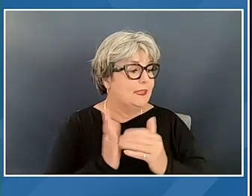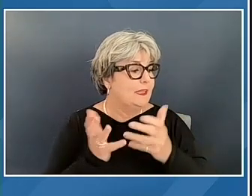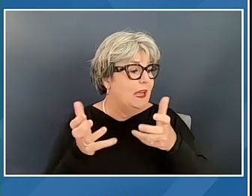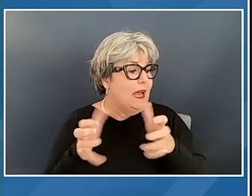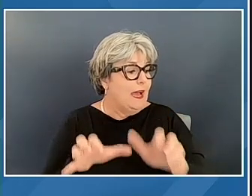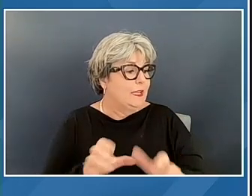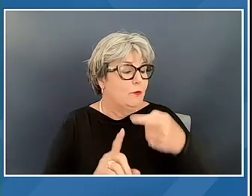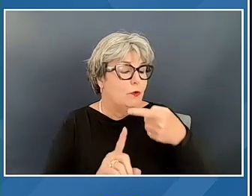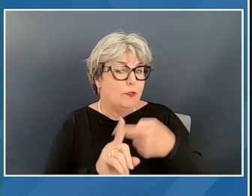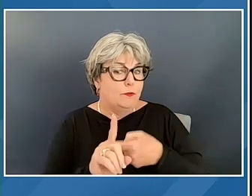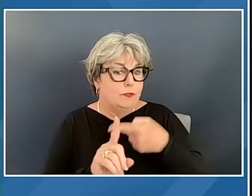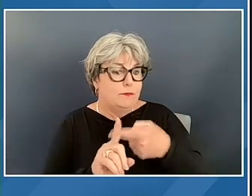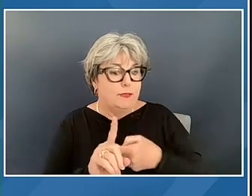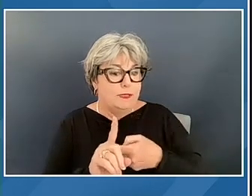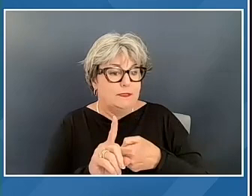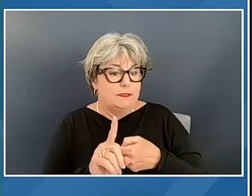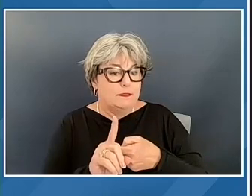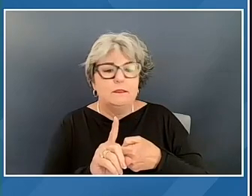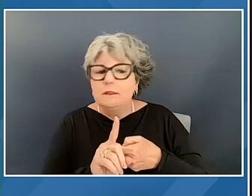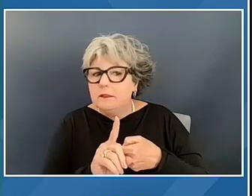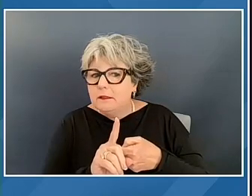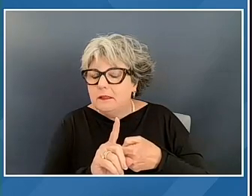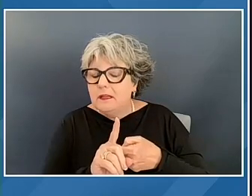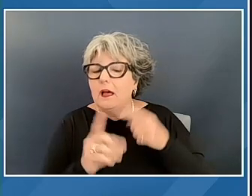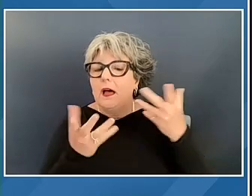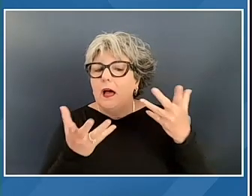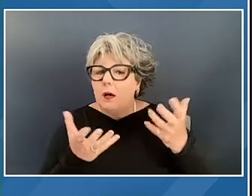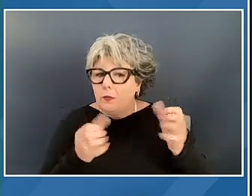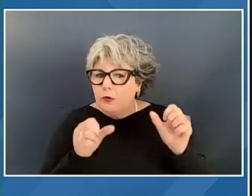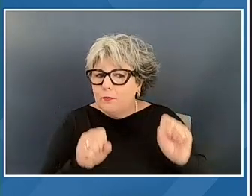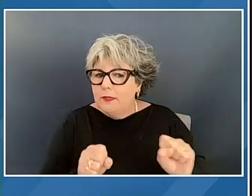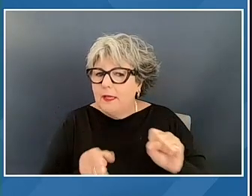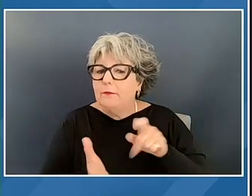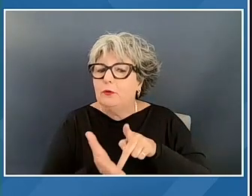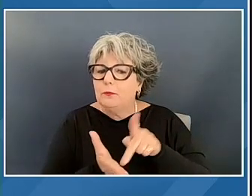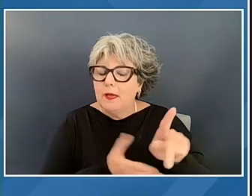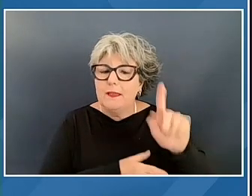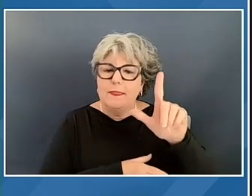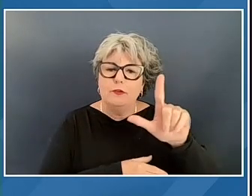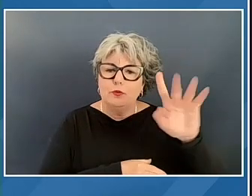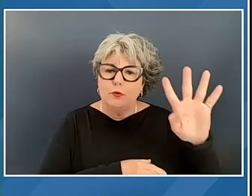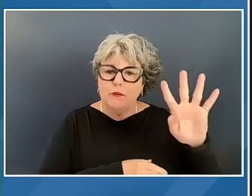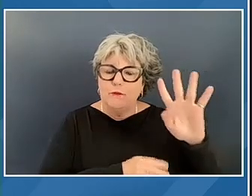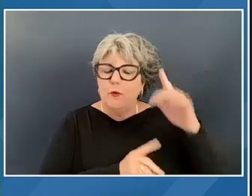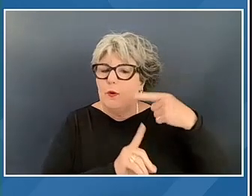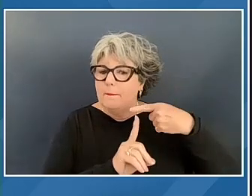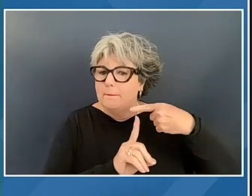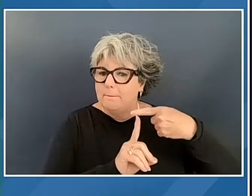given to me. I want to be able to repay those 24 plus months and have those